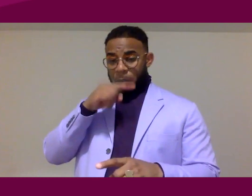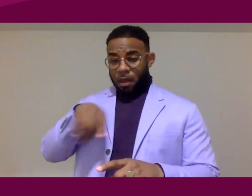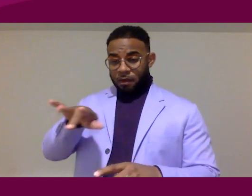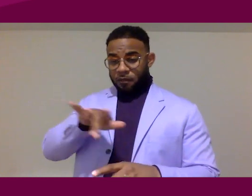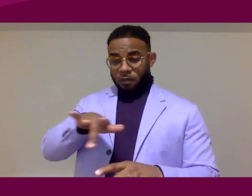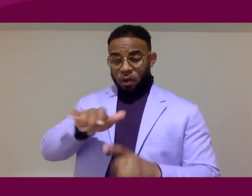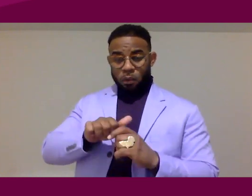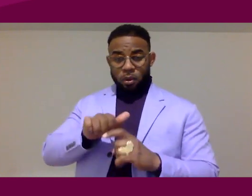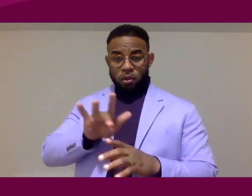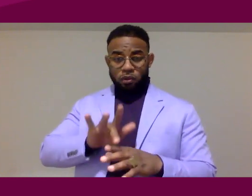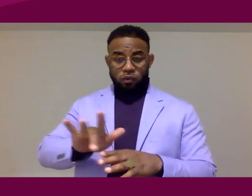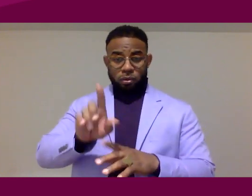or Dragon Naturally Speaking.